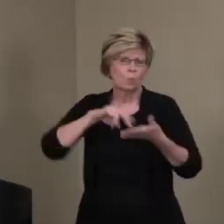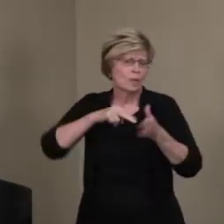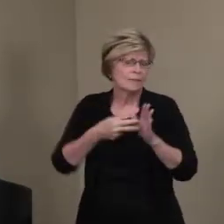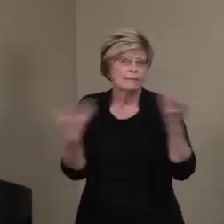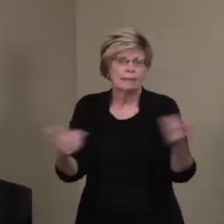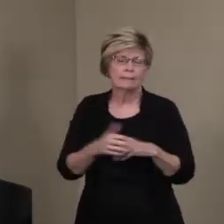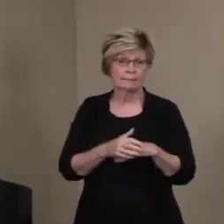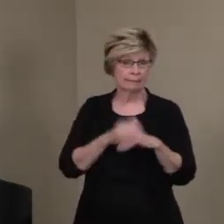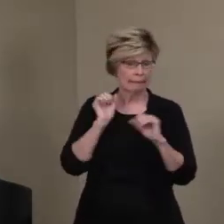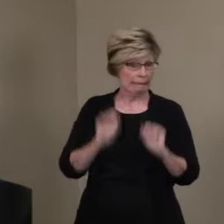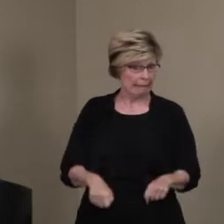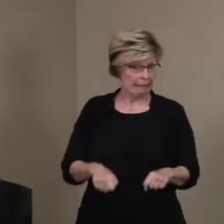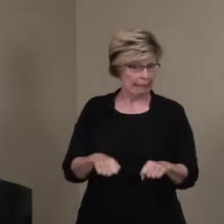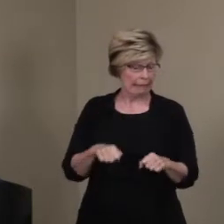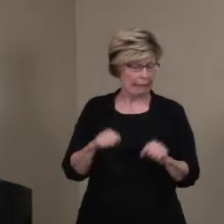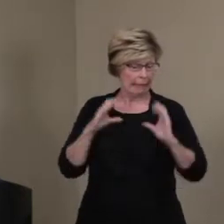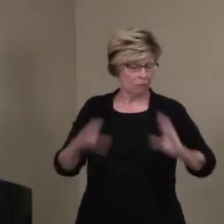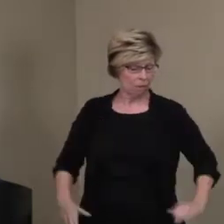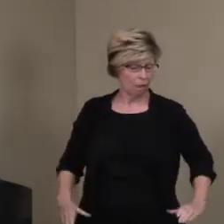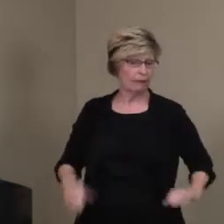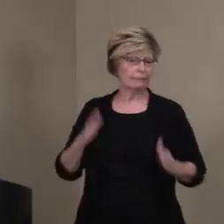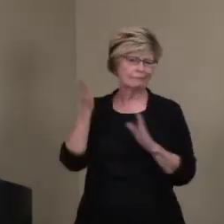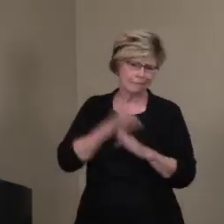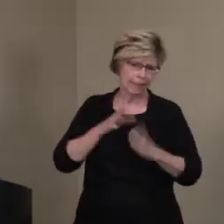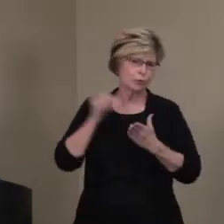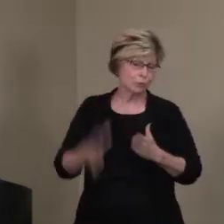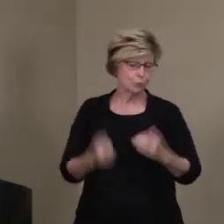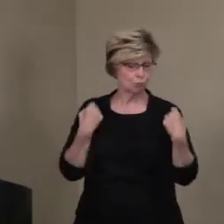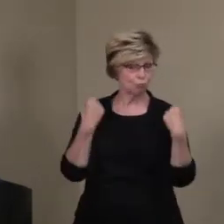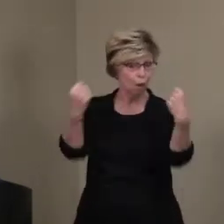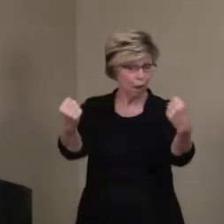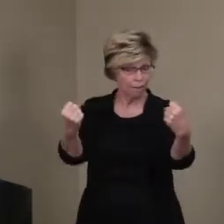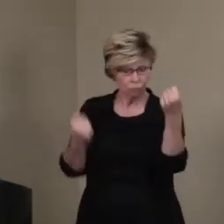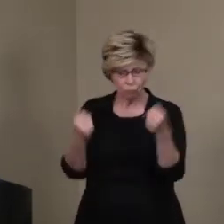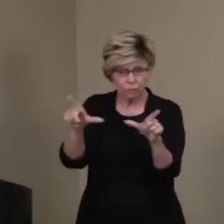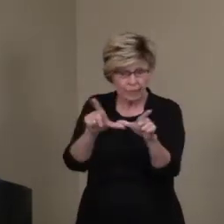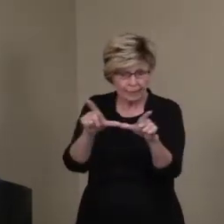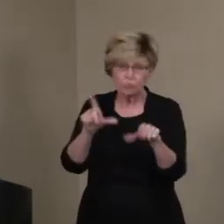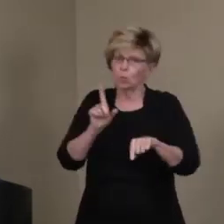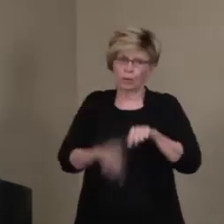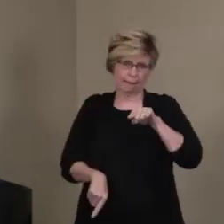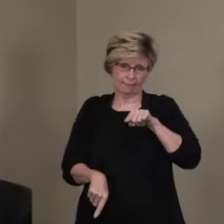transportation what is transportation actually include can a student get a